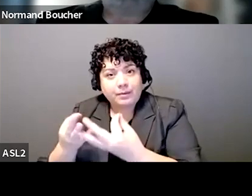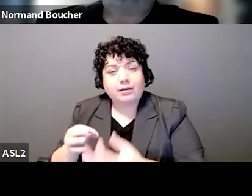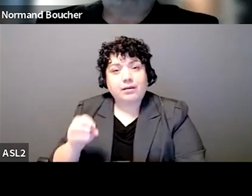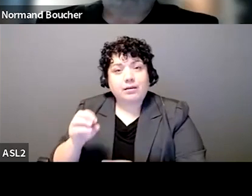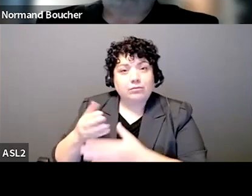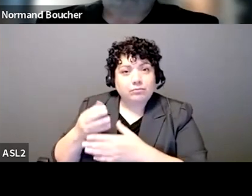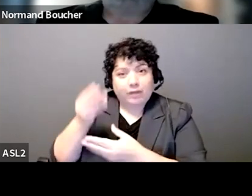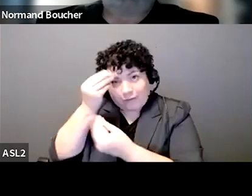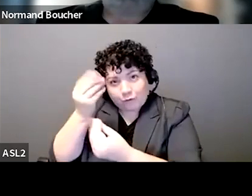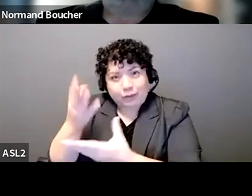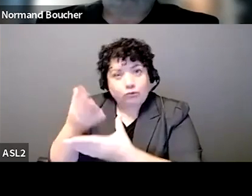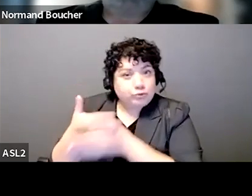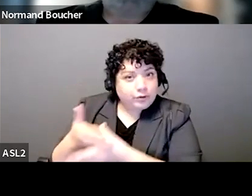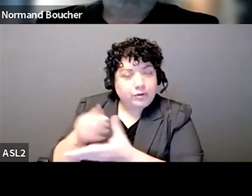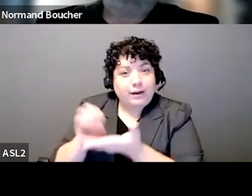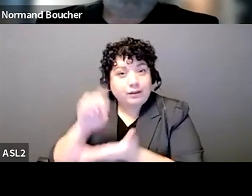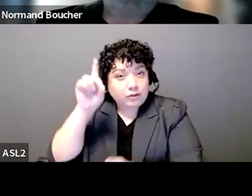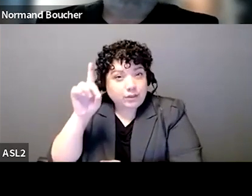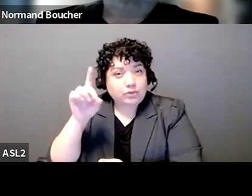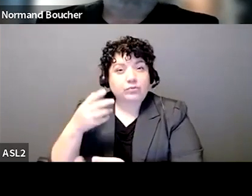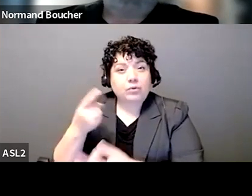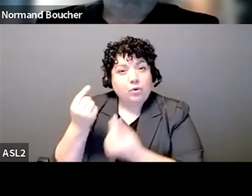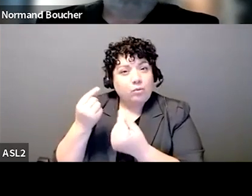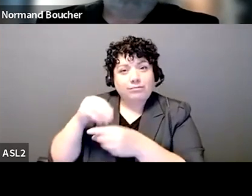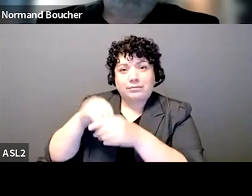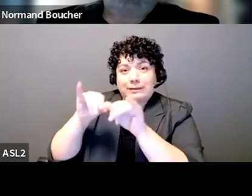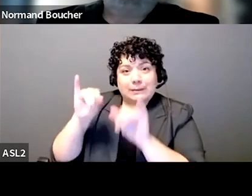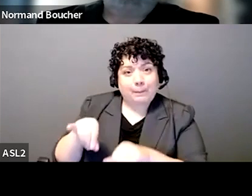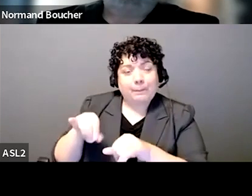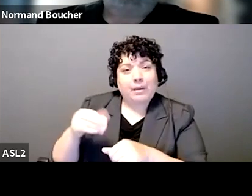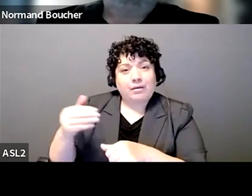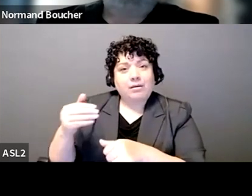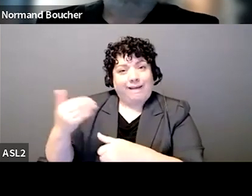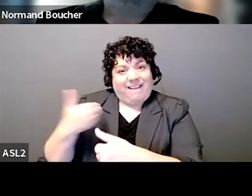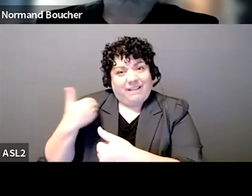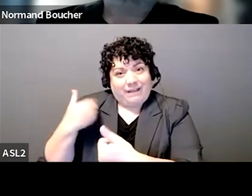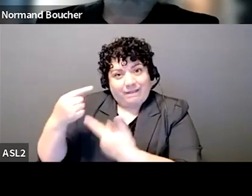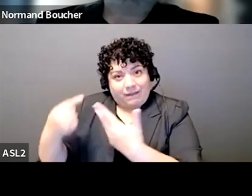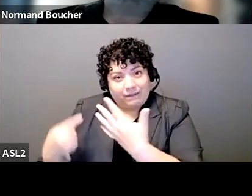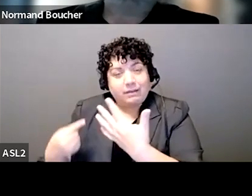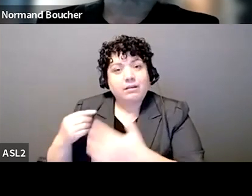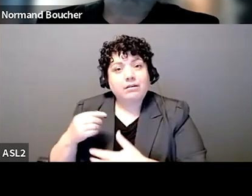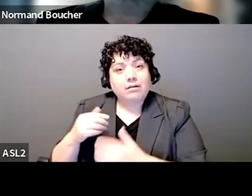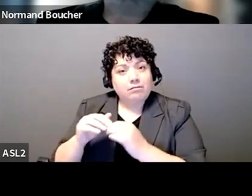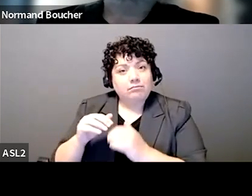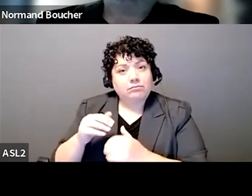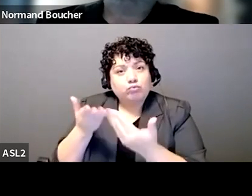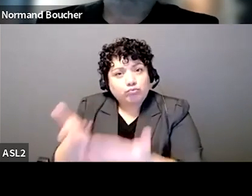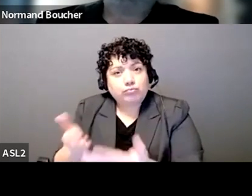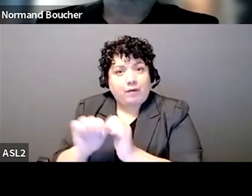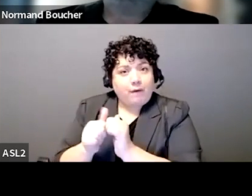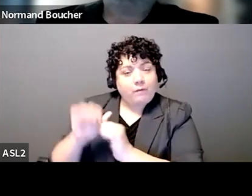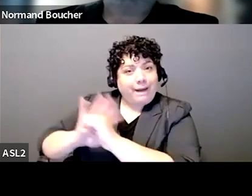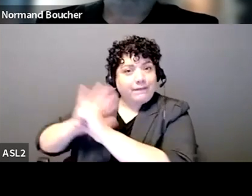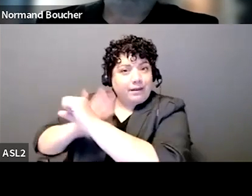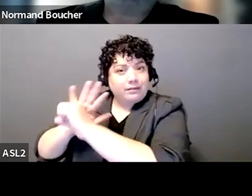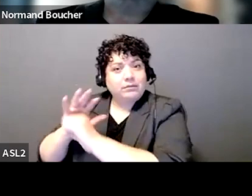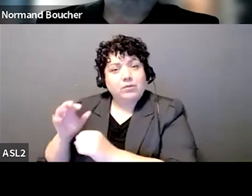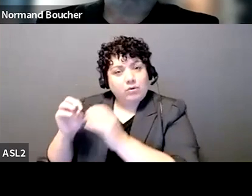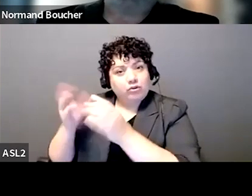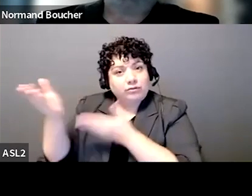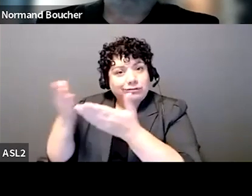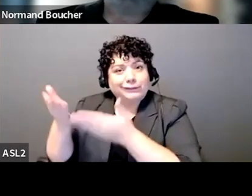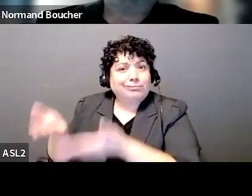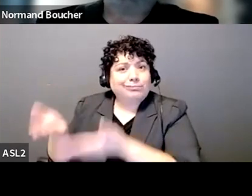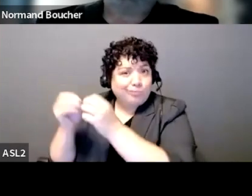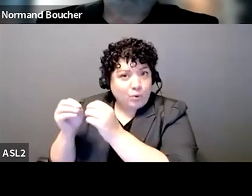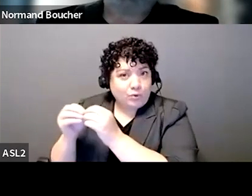on what the system looks like and how to advocate for more being in from like a an informed place